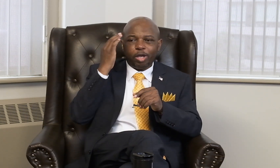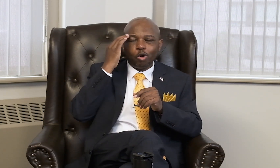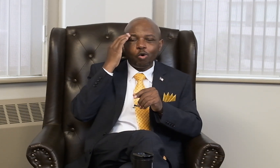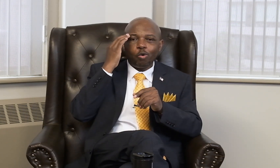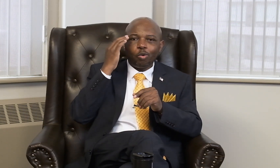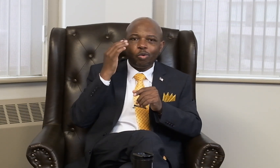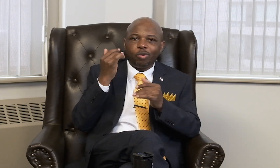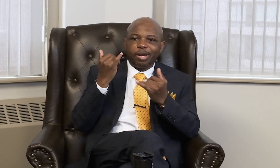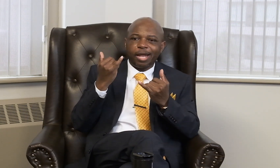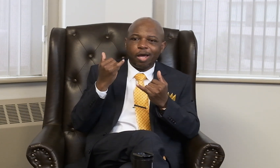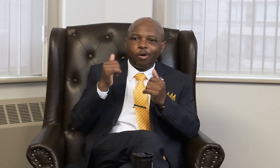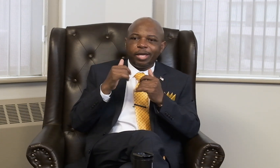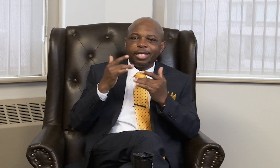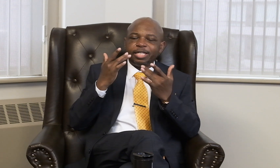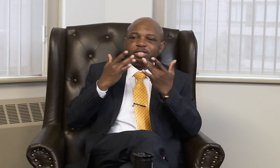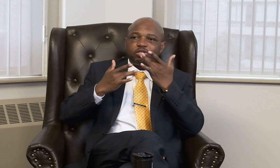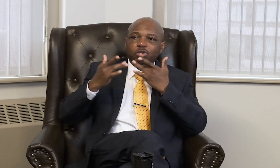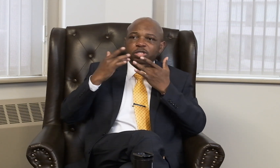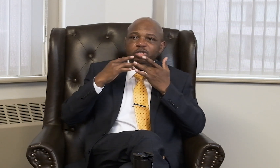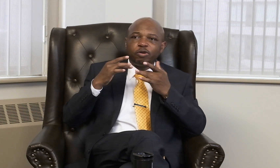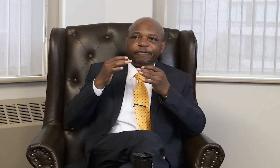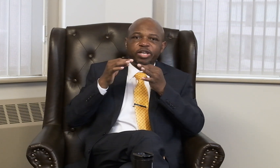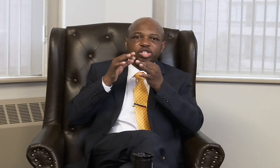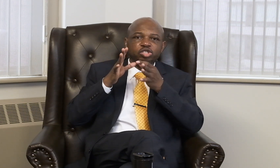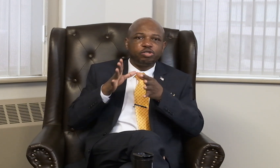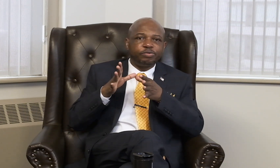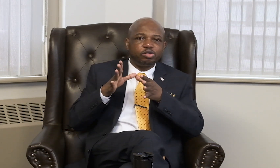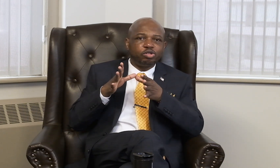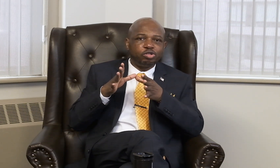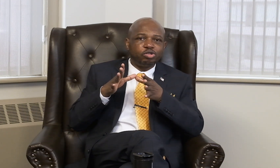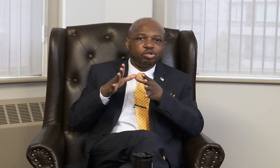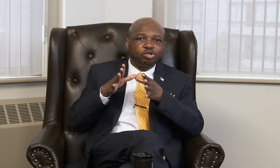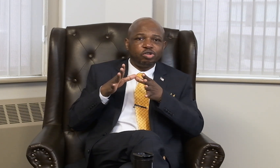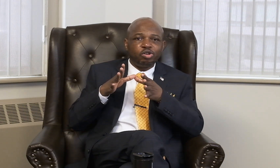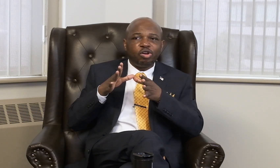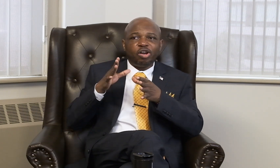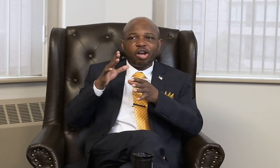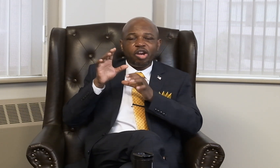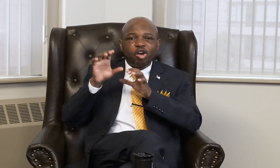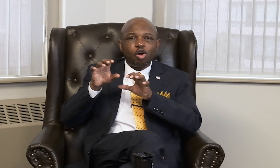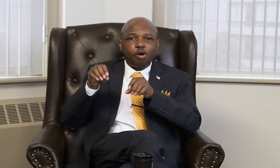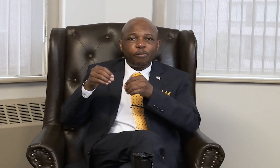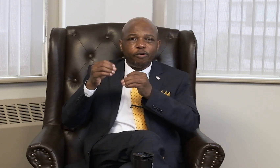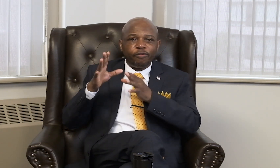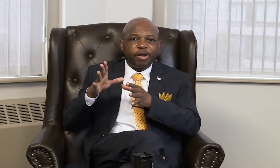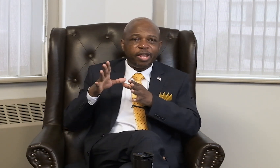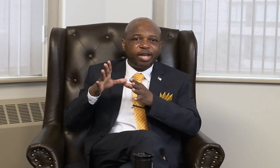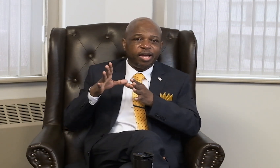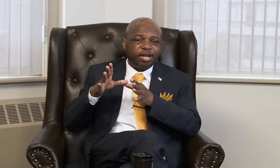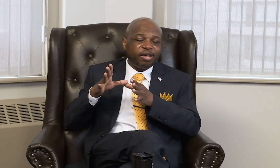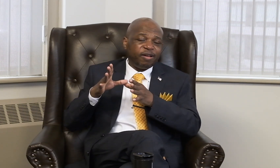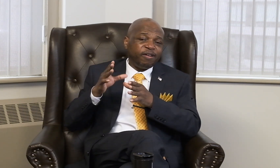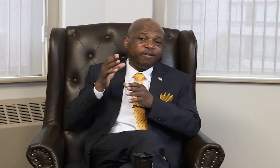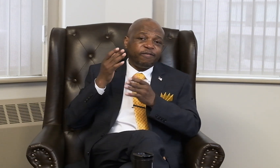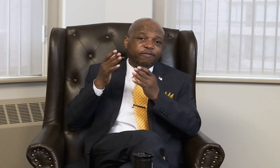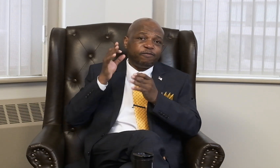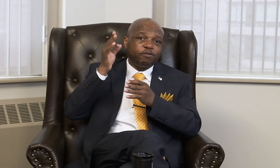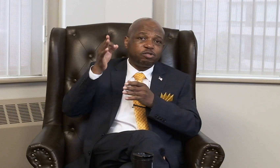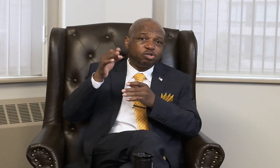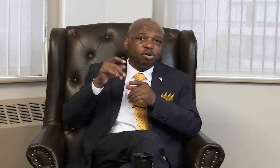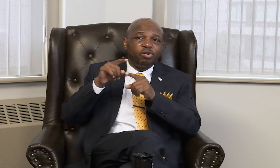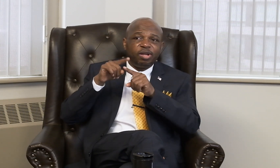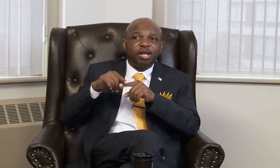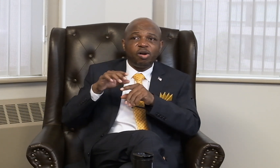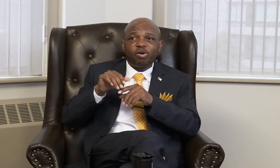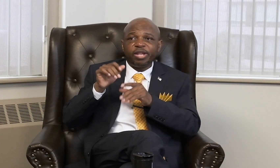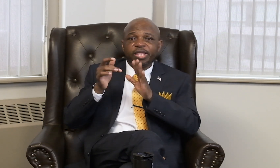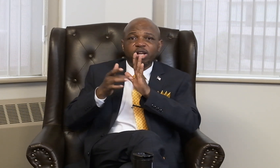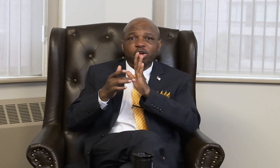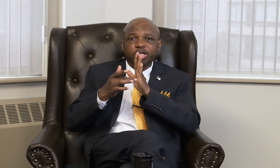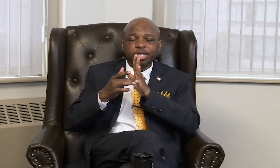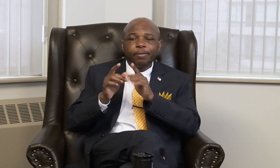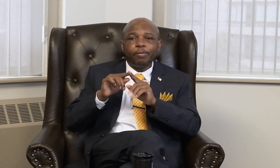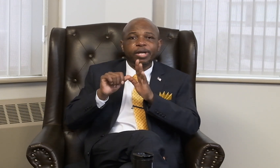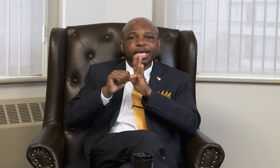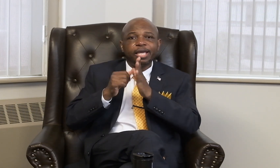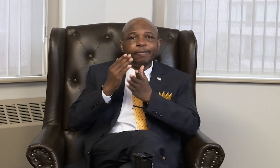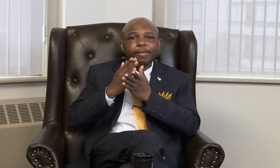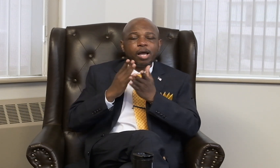We are aware of the shortage of interpreters and CART providers & the future relies on technology,